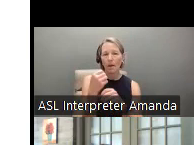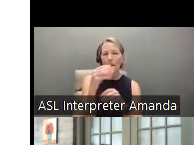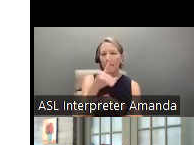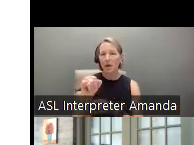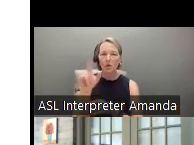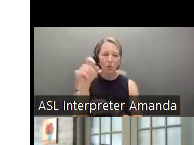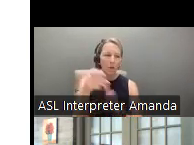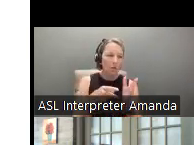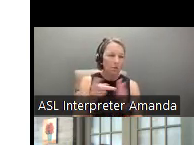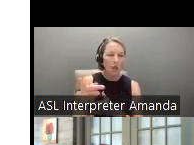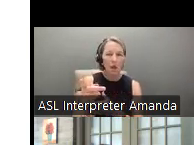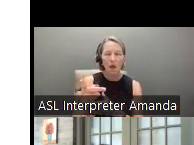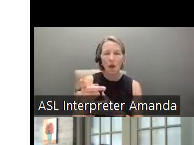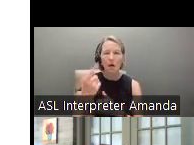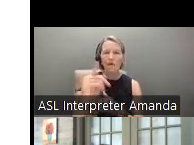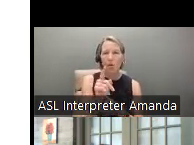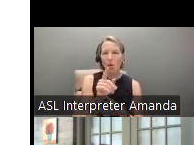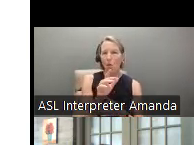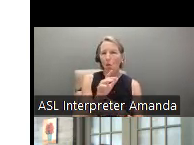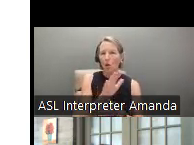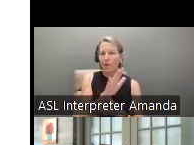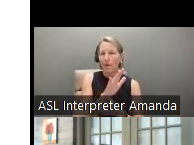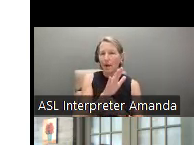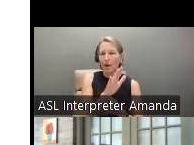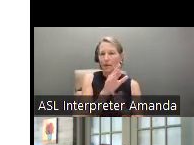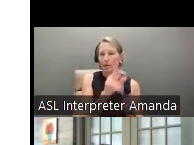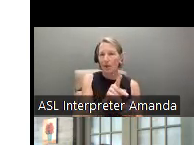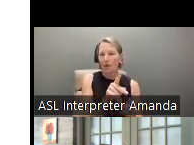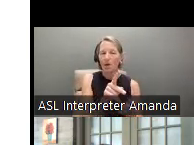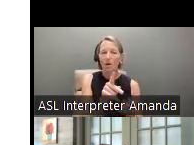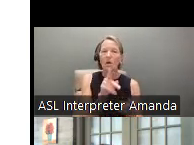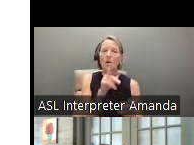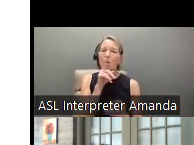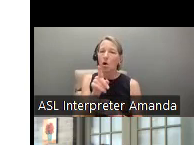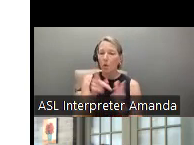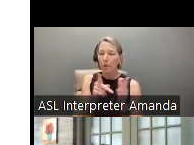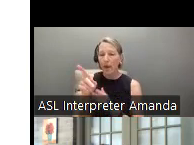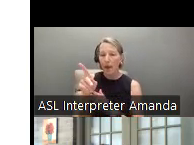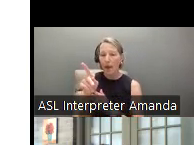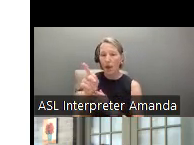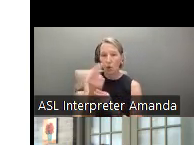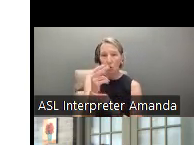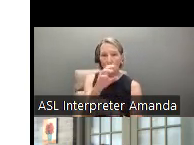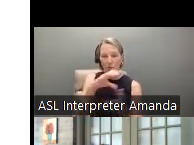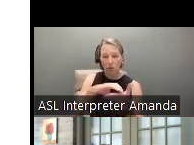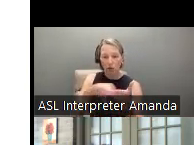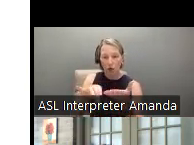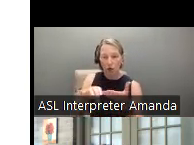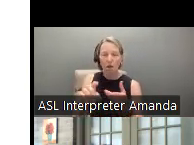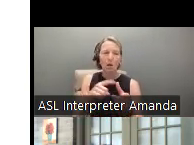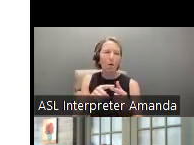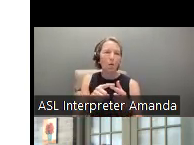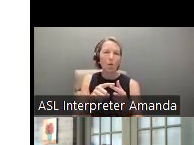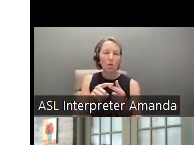be paid for the for the beneficiary are you paying the bills by check are you retaining receipts